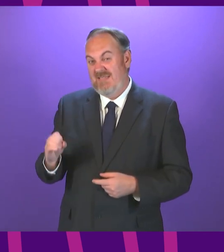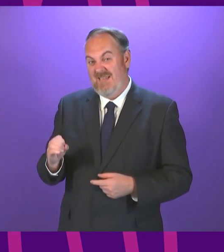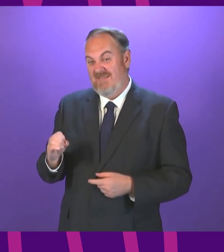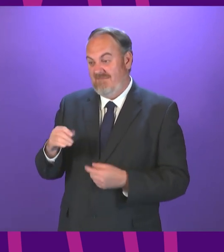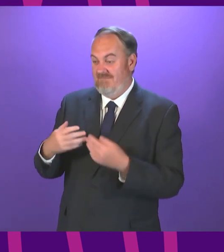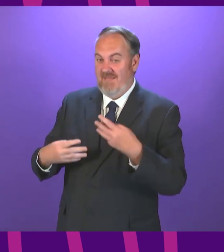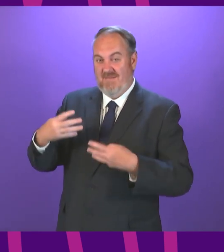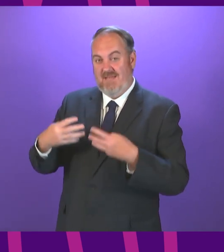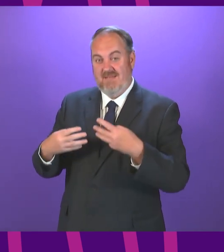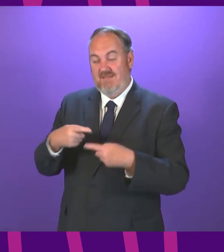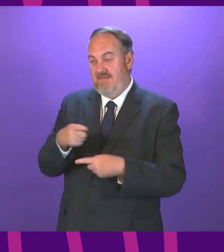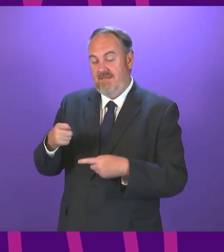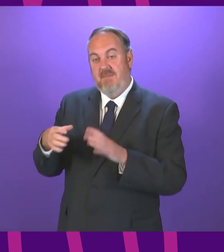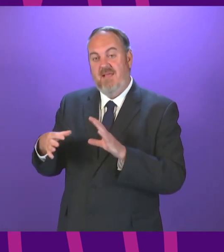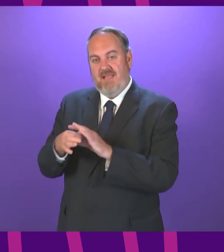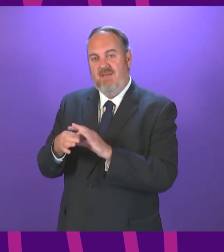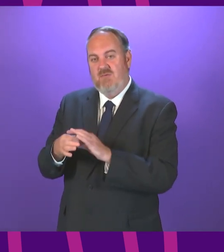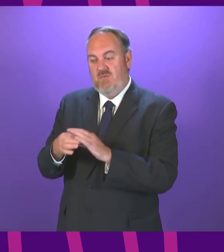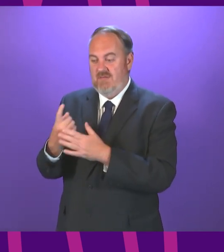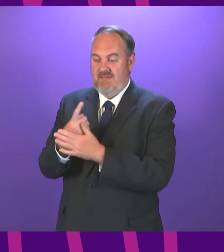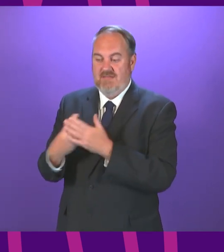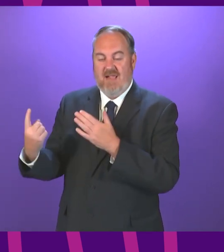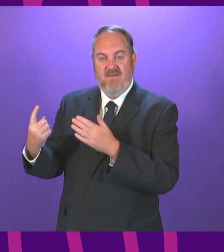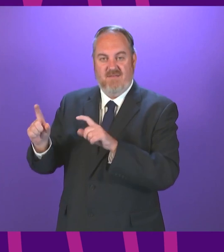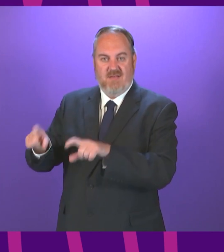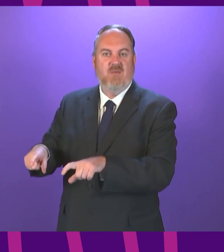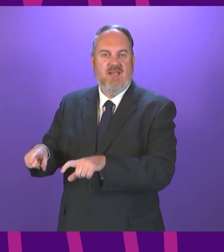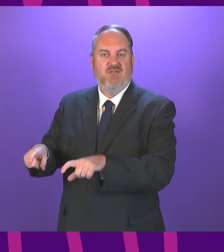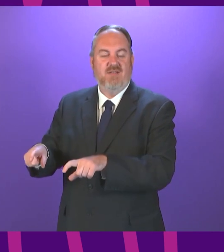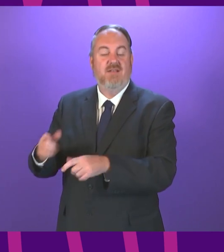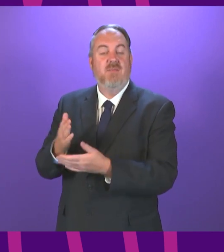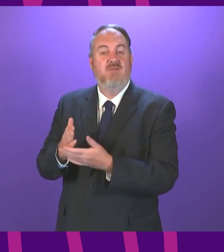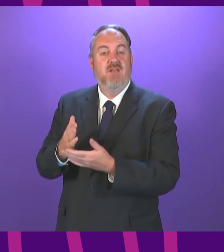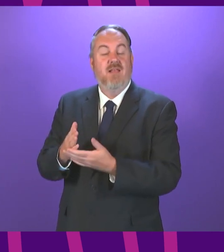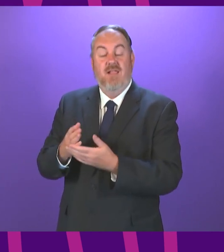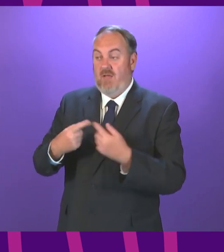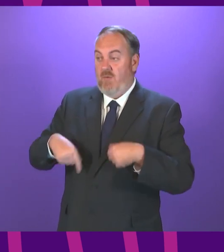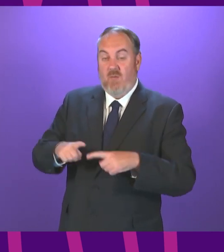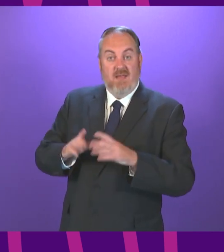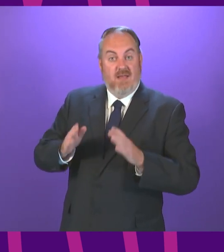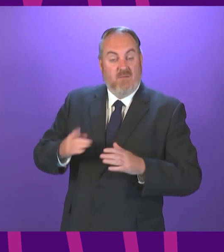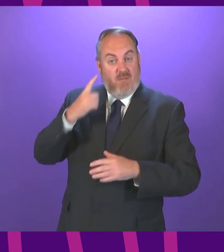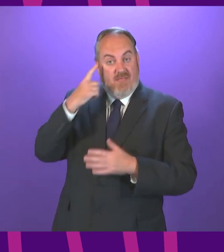be down to self-isolation. It is an important issue, but it is important that we discuss how we deal with it with healthcare workers.